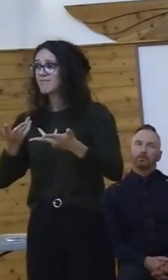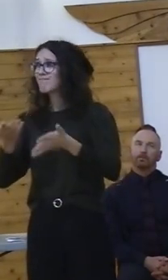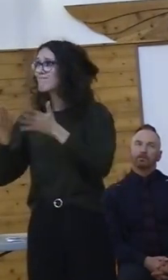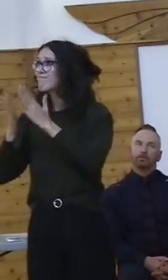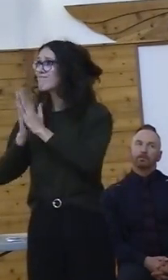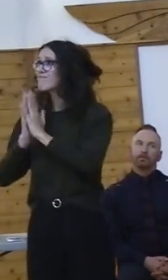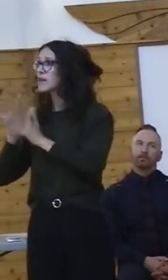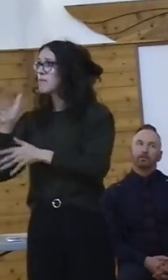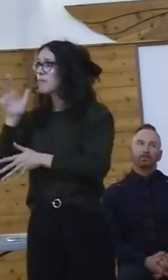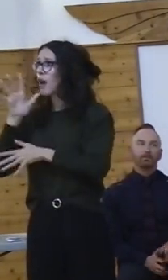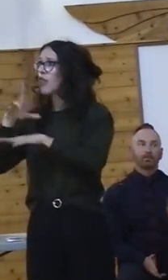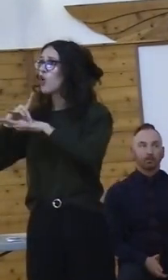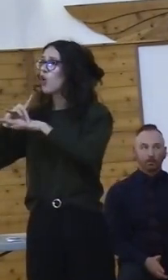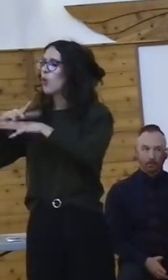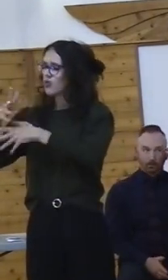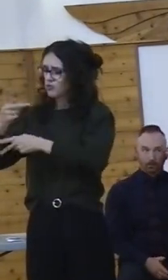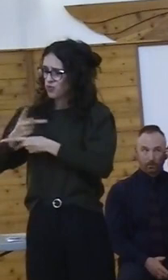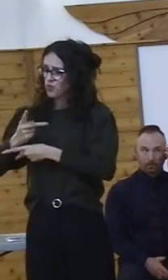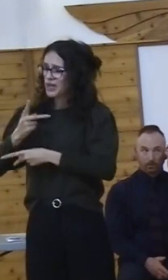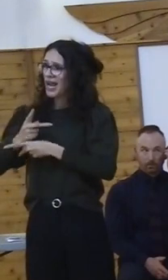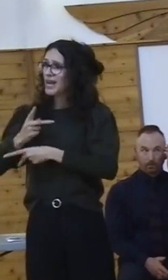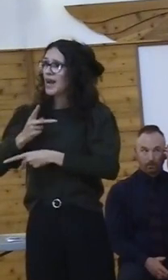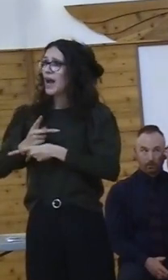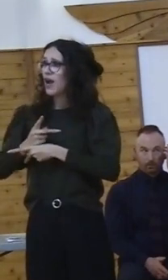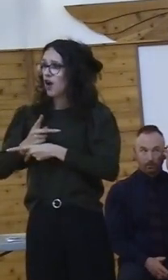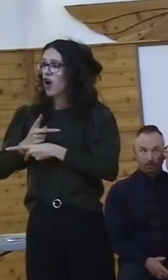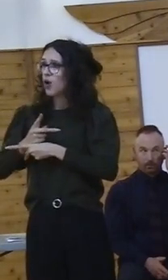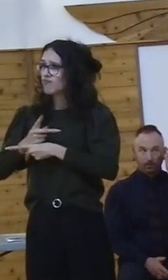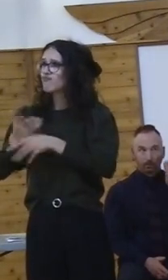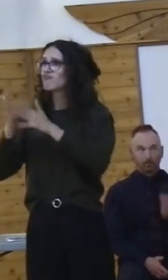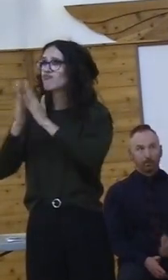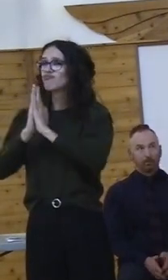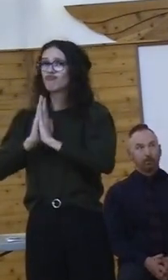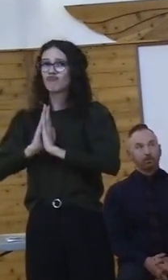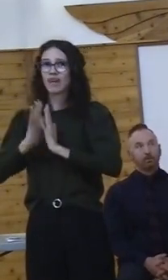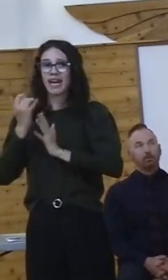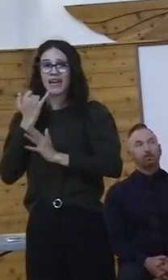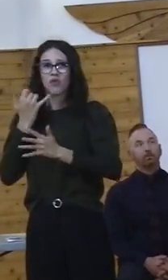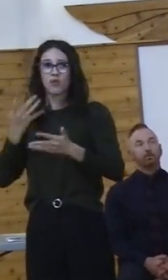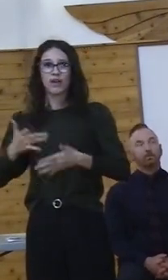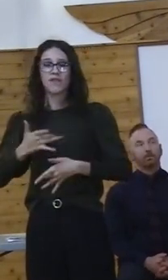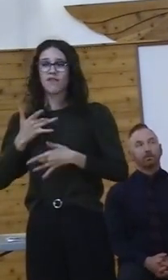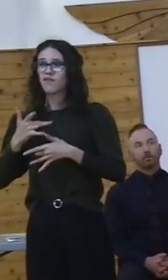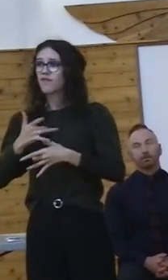And when our love can't reach our loved ones wherever they are, all we have to do is ask.